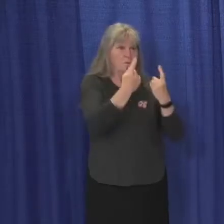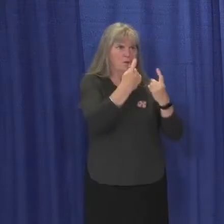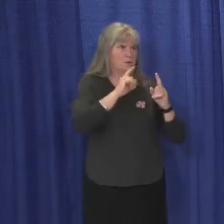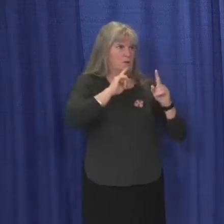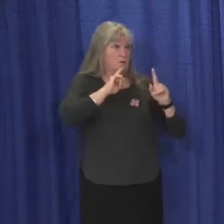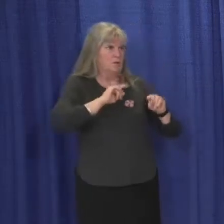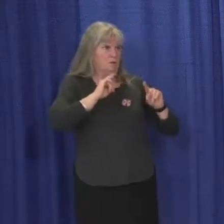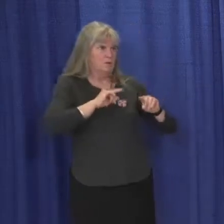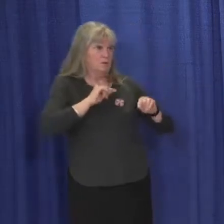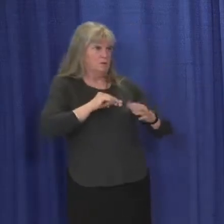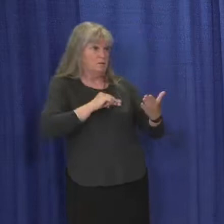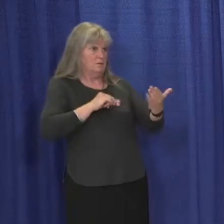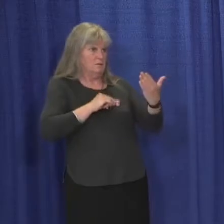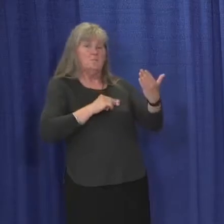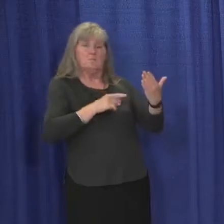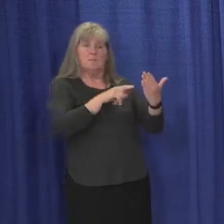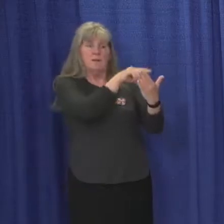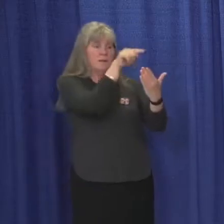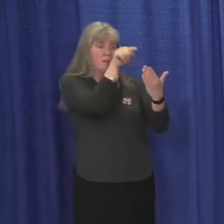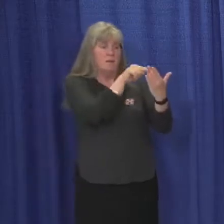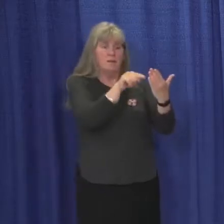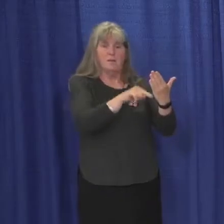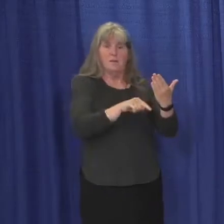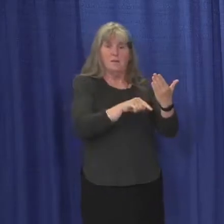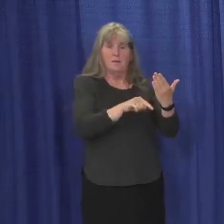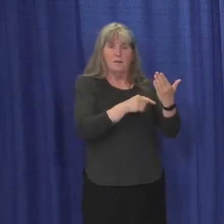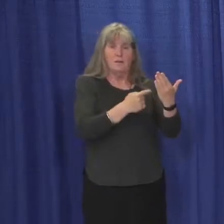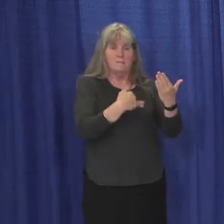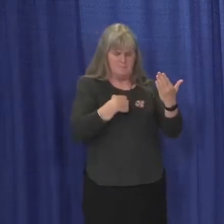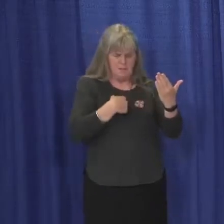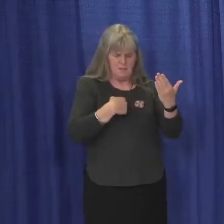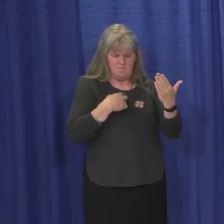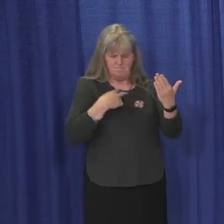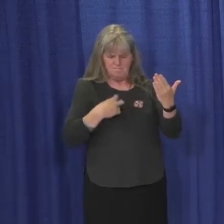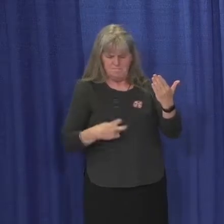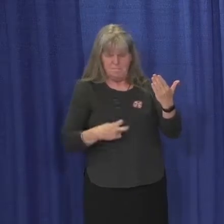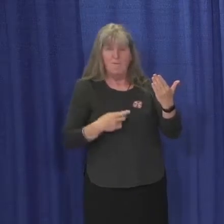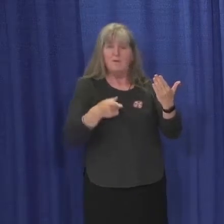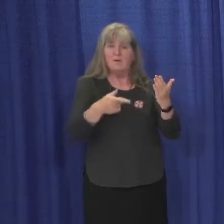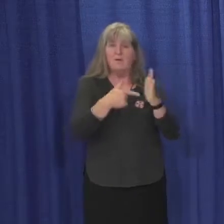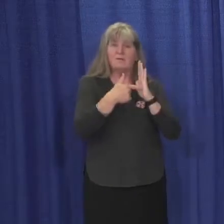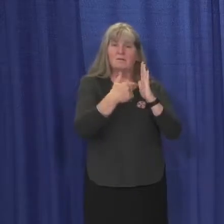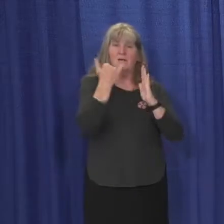and there are cases where if